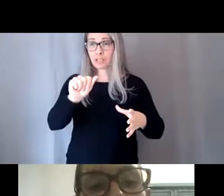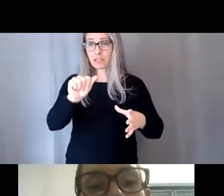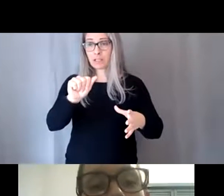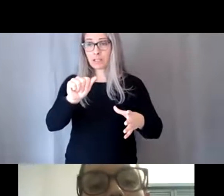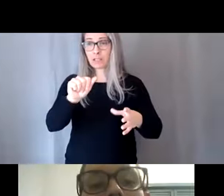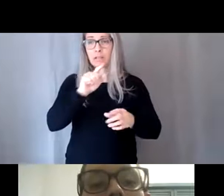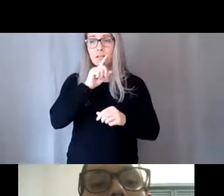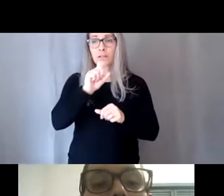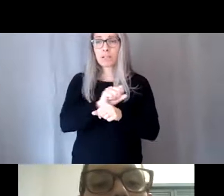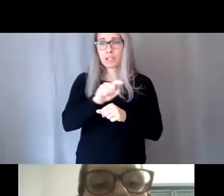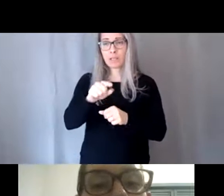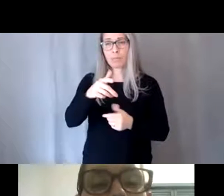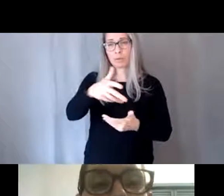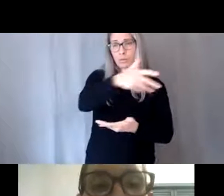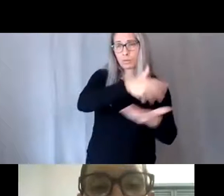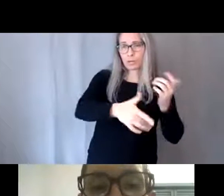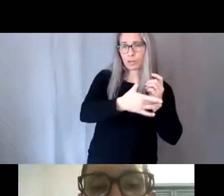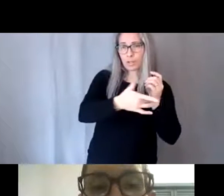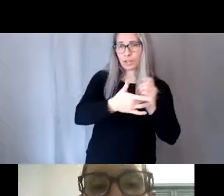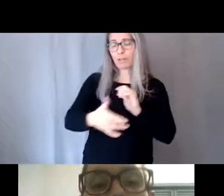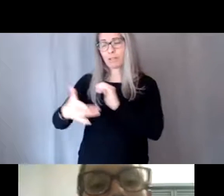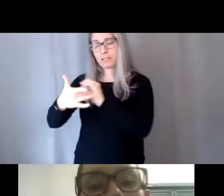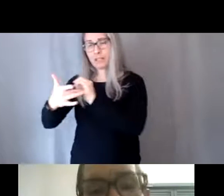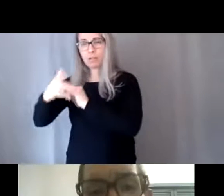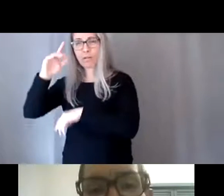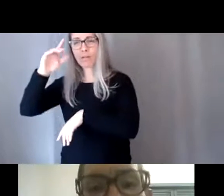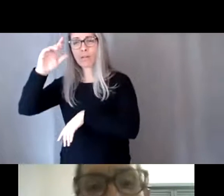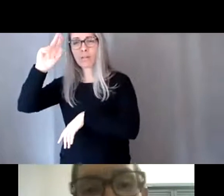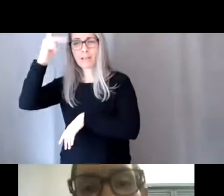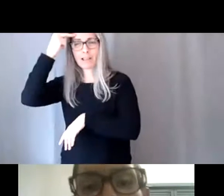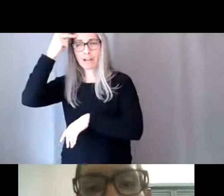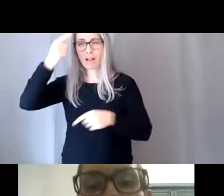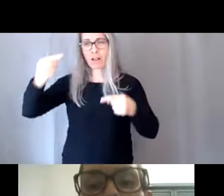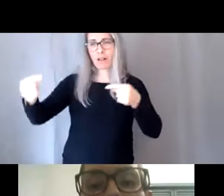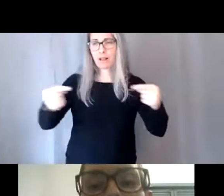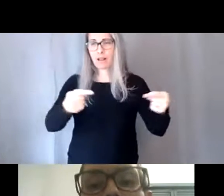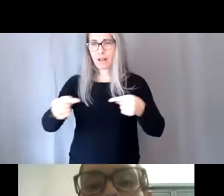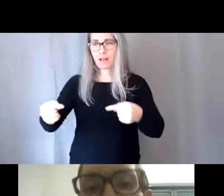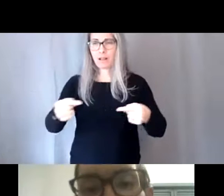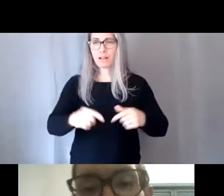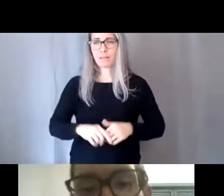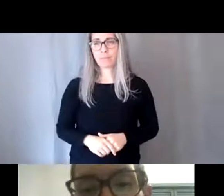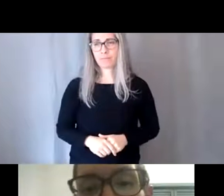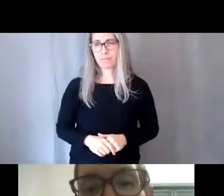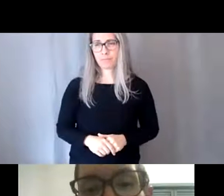and technological skills this includes disability as a category